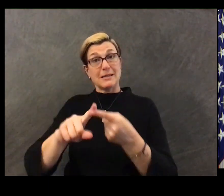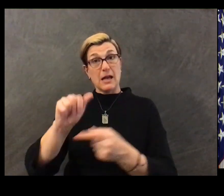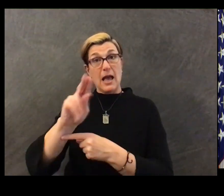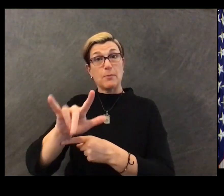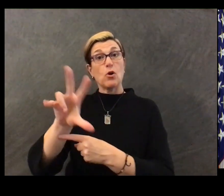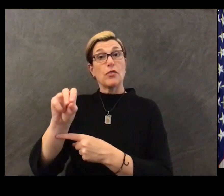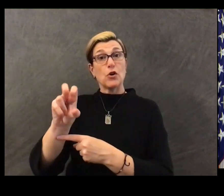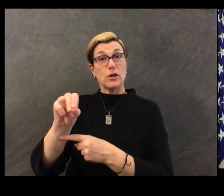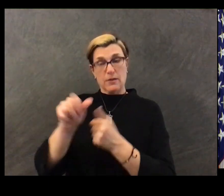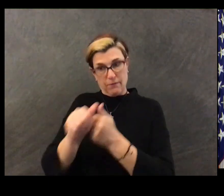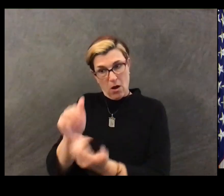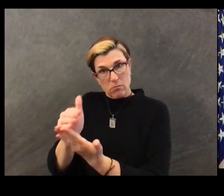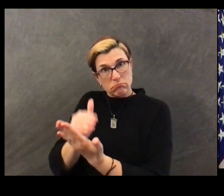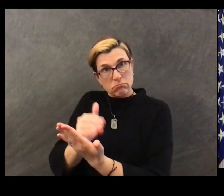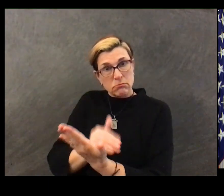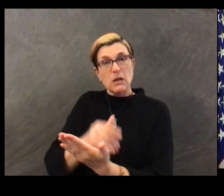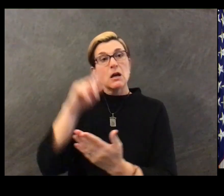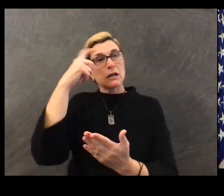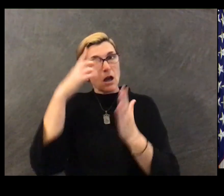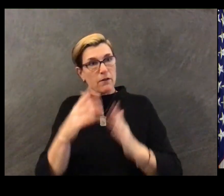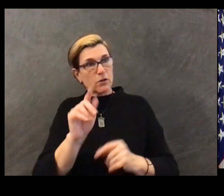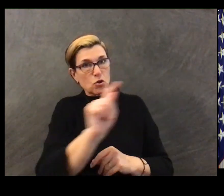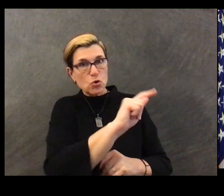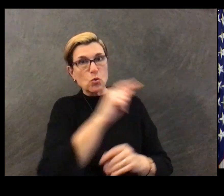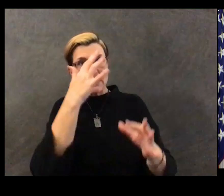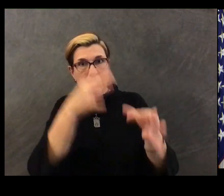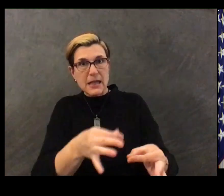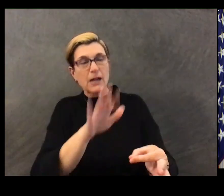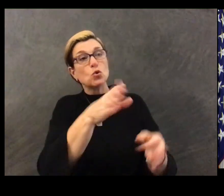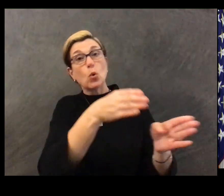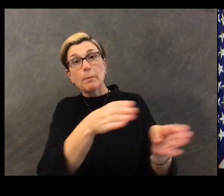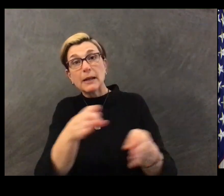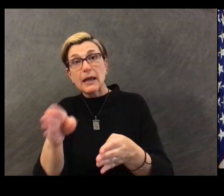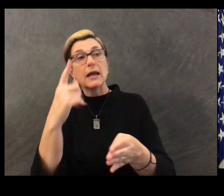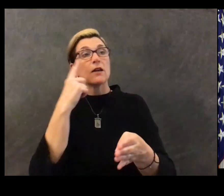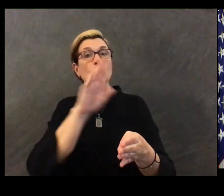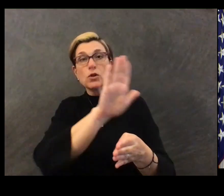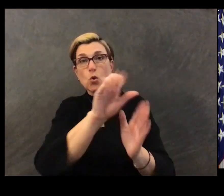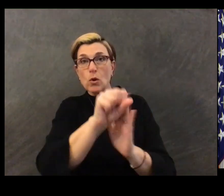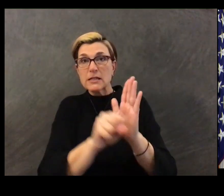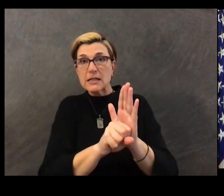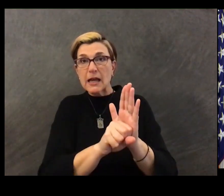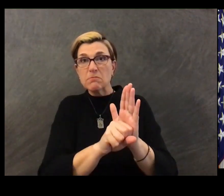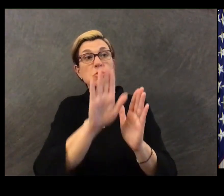capability and capacity and customized plans for their states which many of